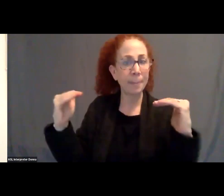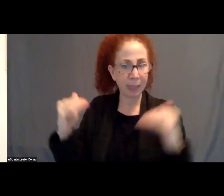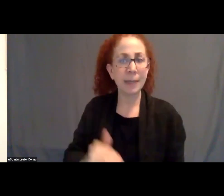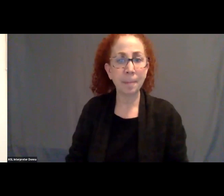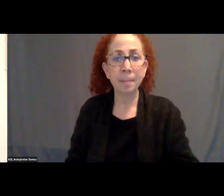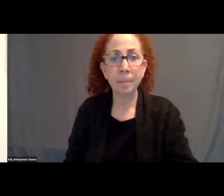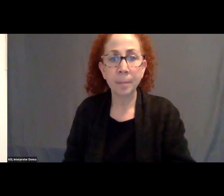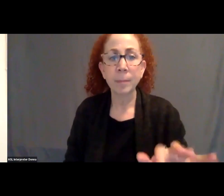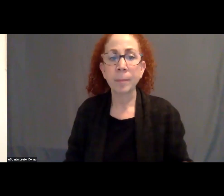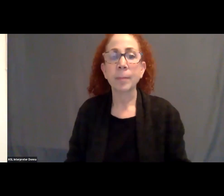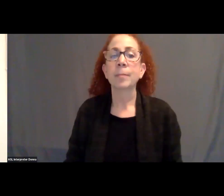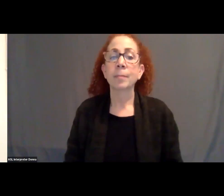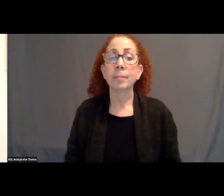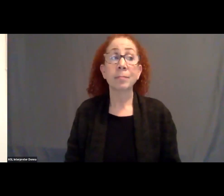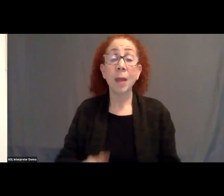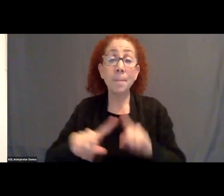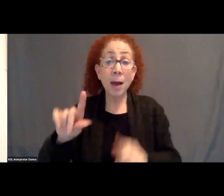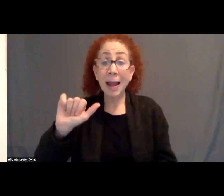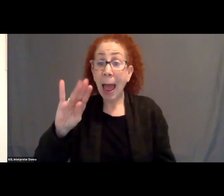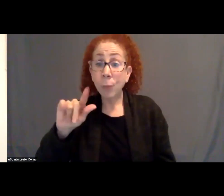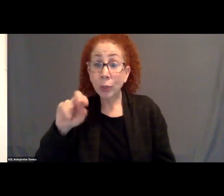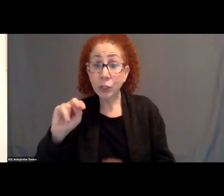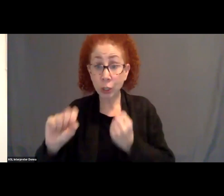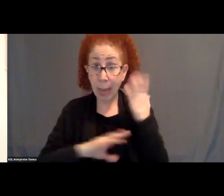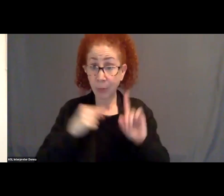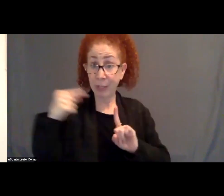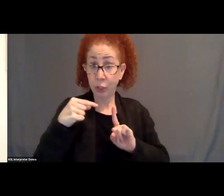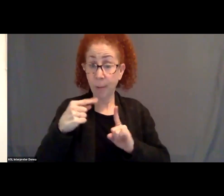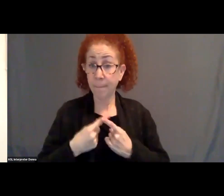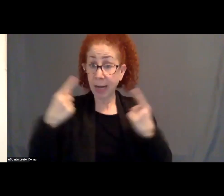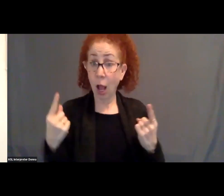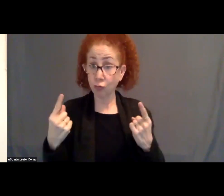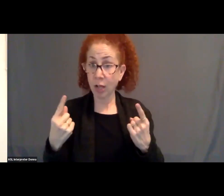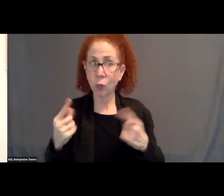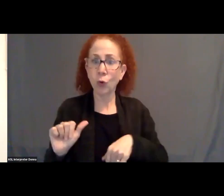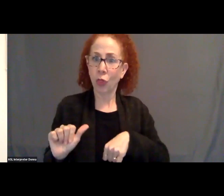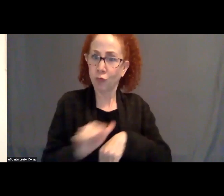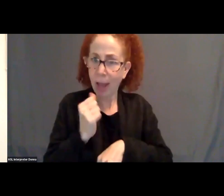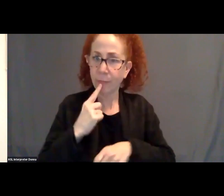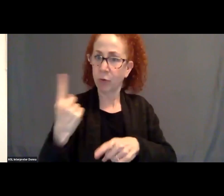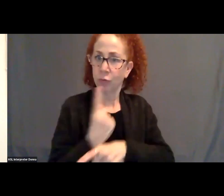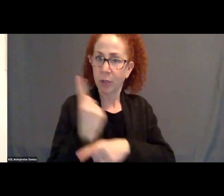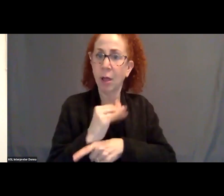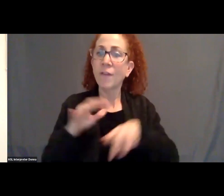Abolition, by contrast, was cast as threatening to the legitimization of colonial regimes